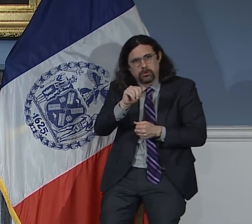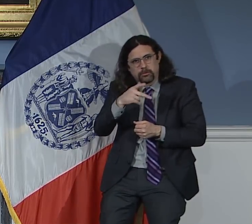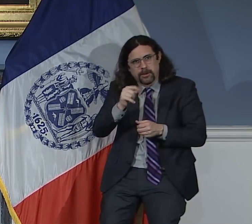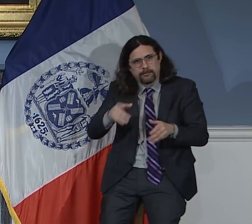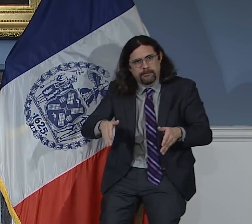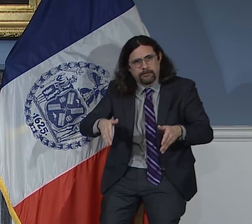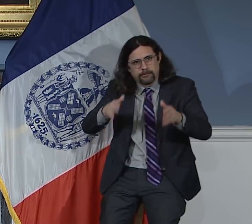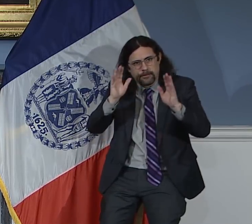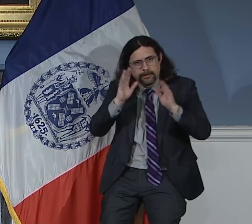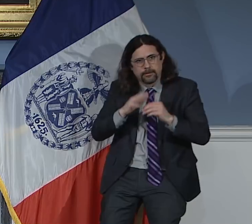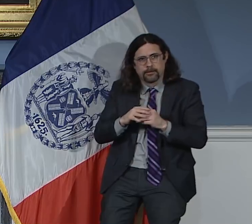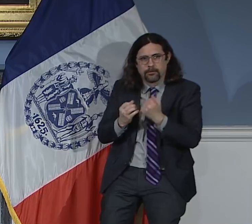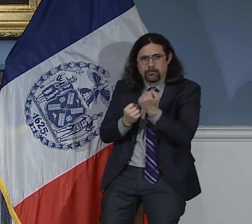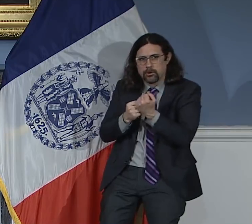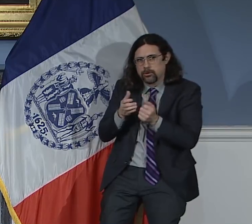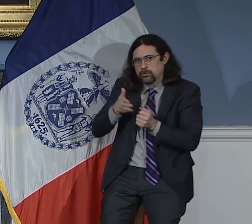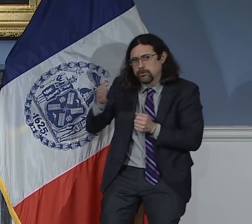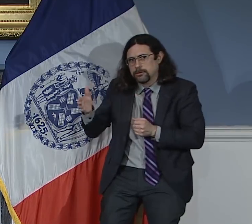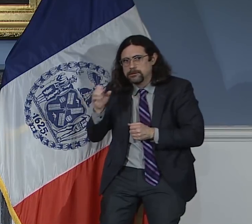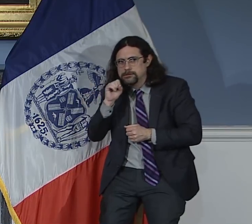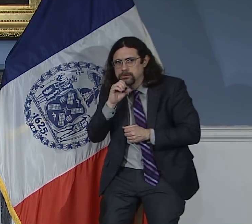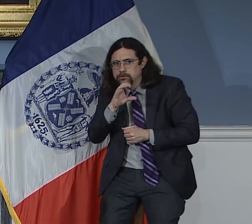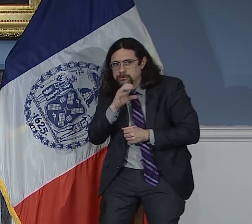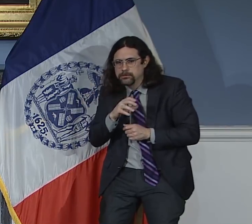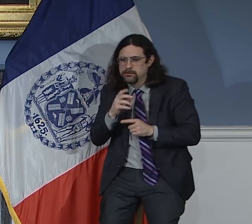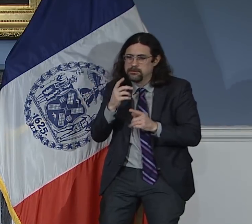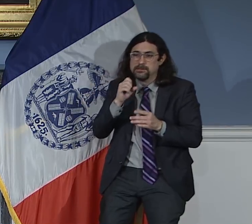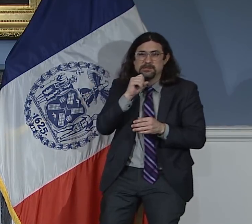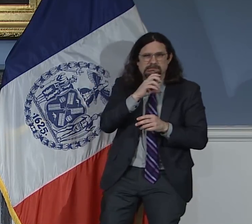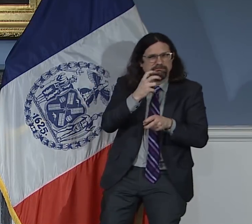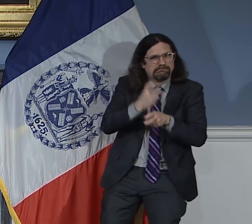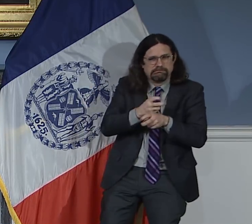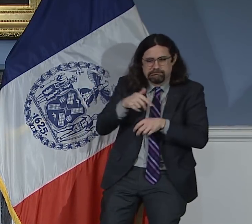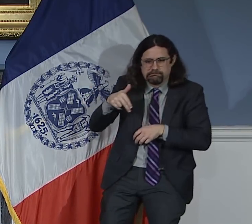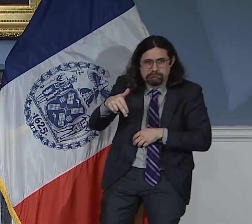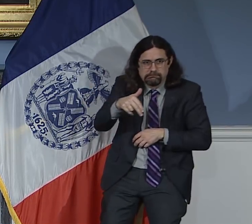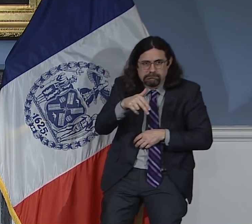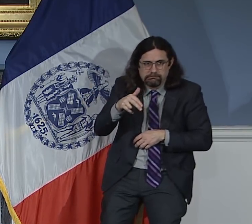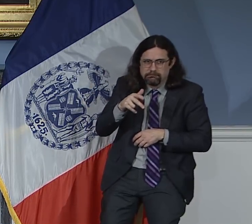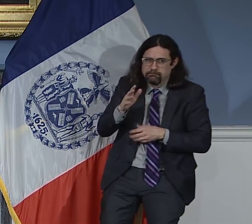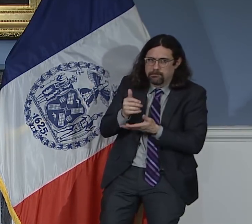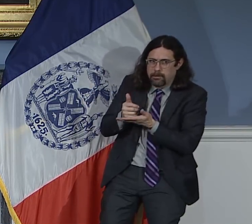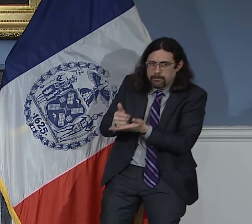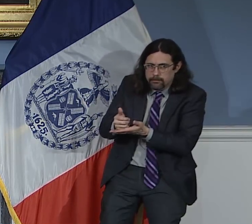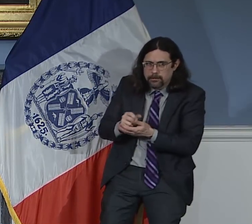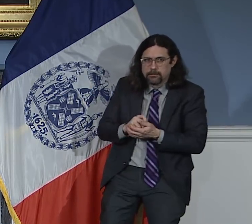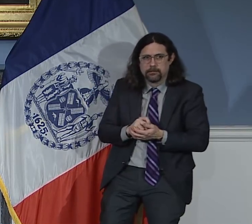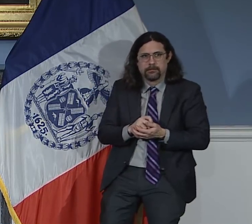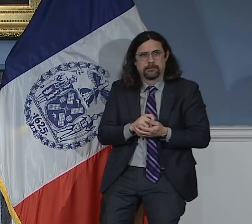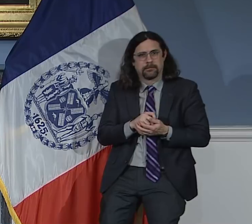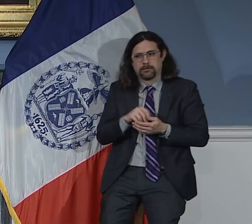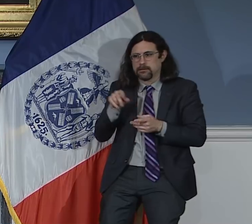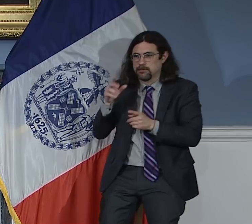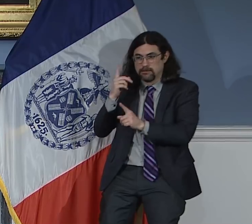WITH, THOSE WHO LIVE ON YOUR BLOCK, YOUR BUILDING, MIGHT BE DISABLED, HAVE A RISEO HUSELTAH CONDITI,ON OR SENIORS WHO CAN'T